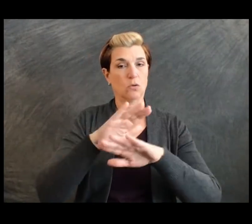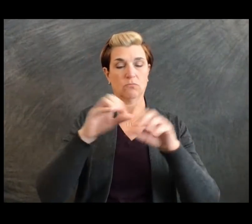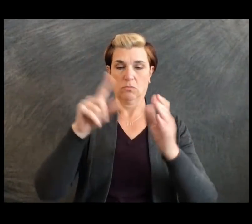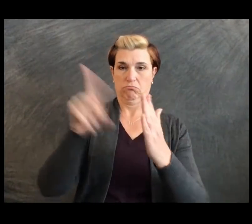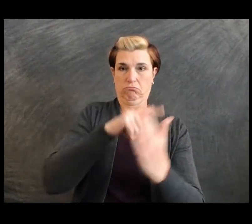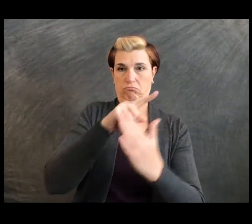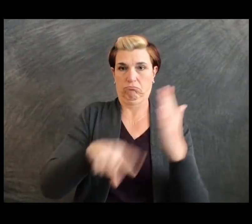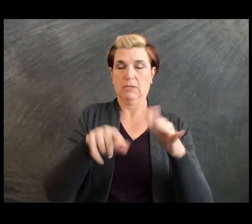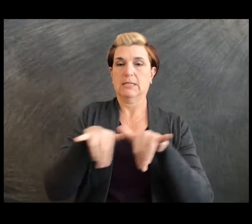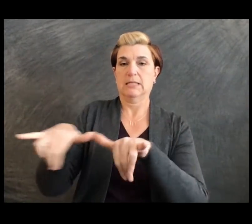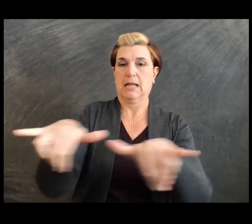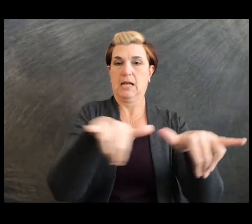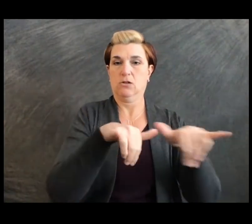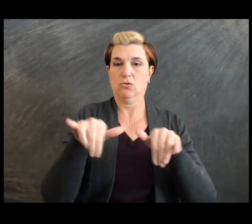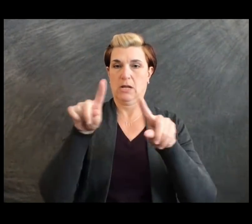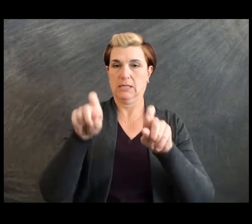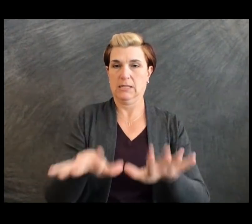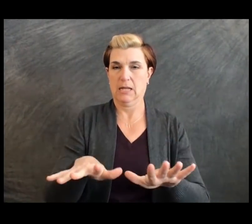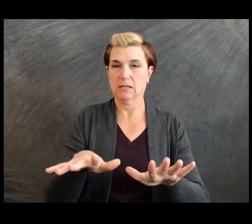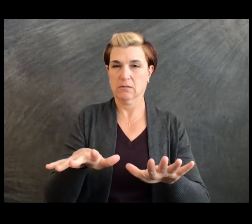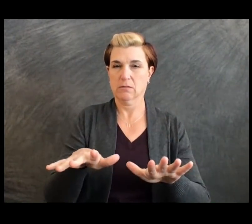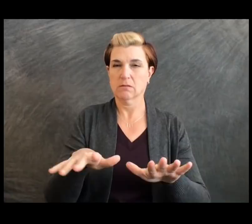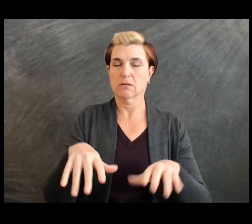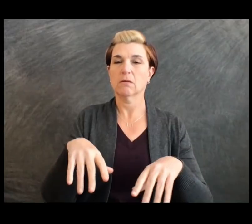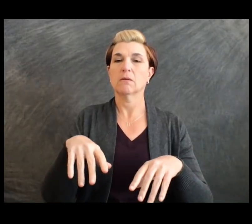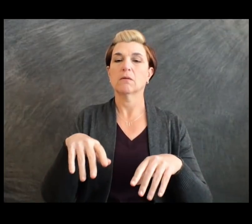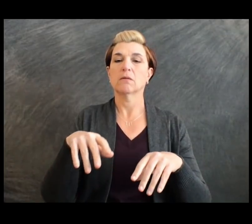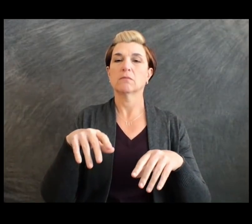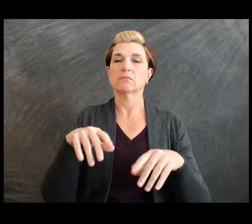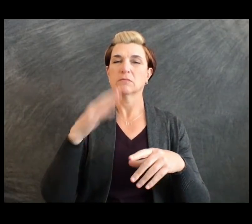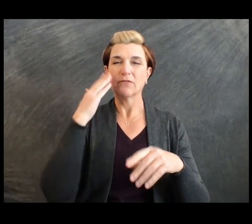elementary through high school for the current school year not fair to do that